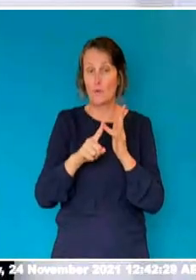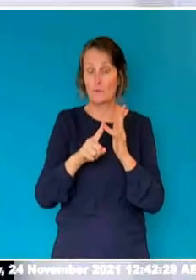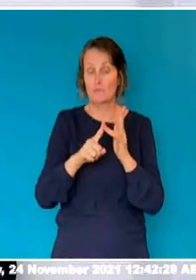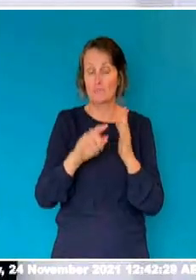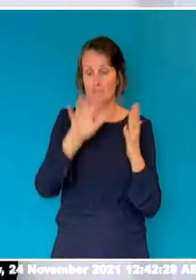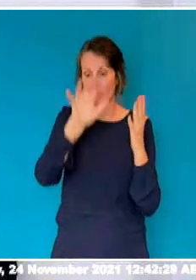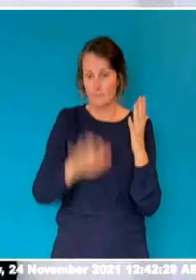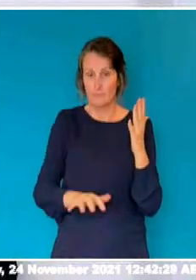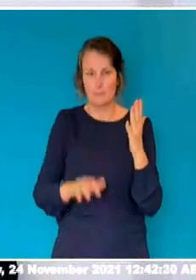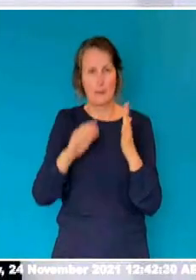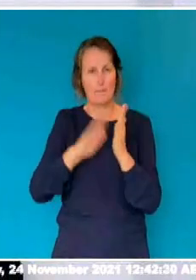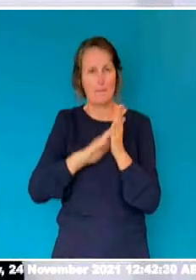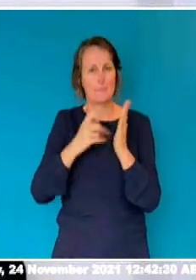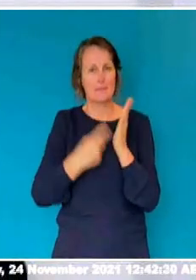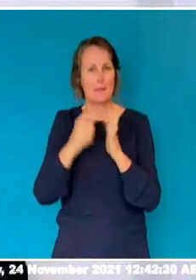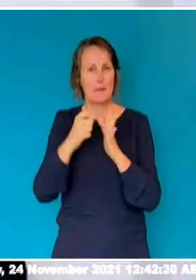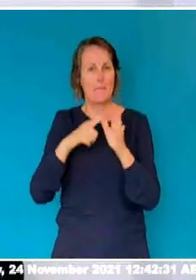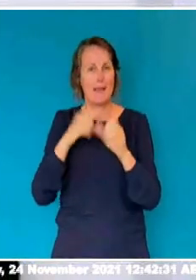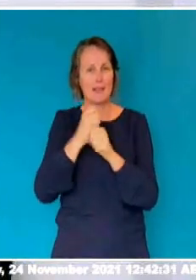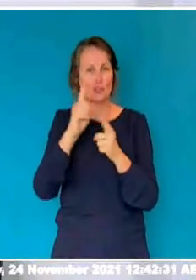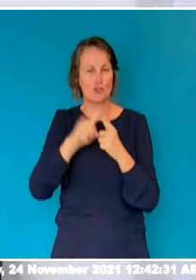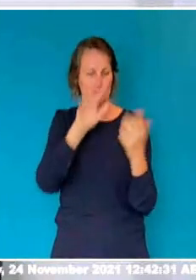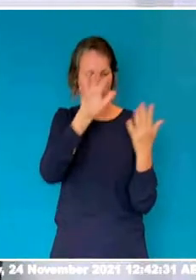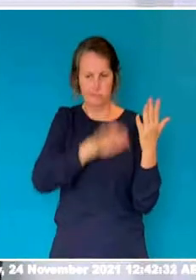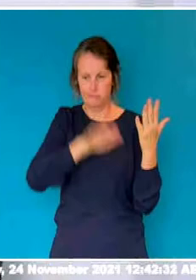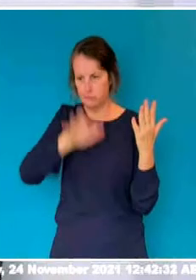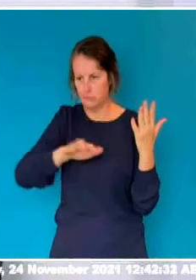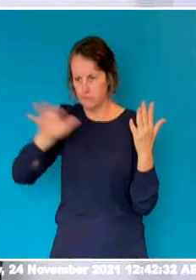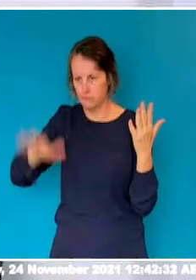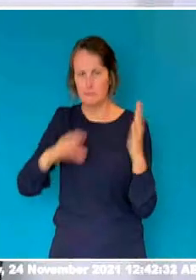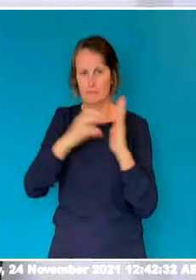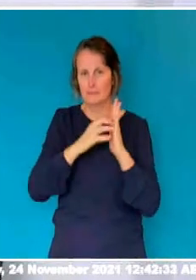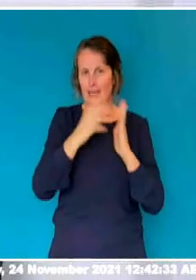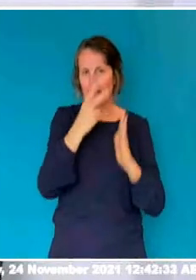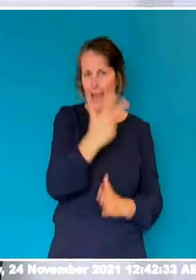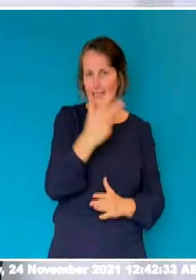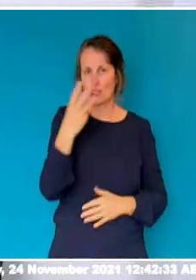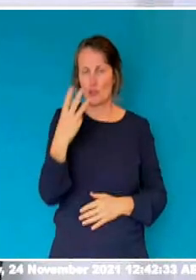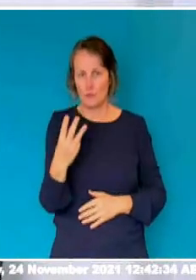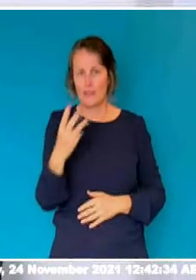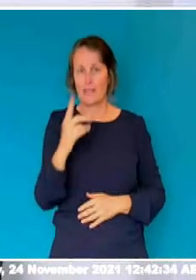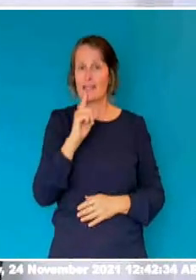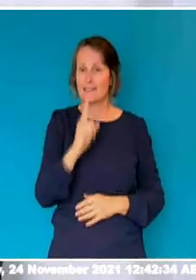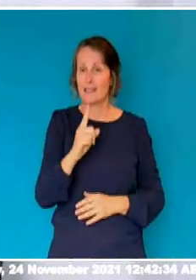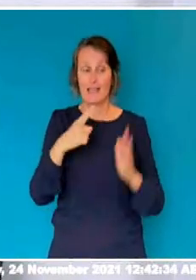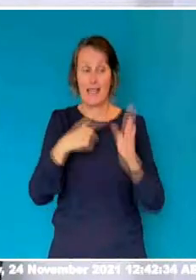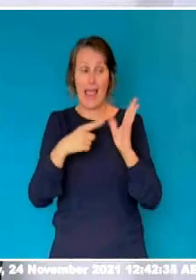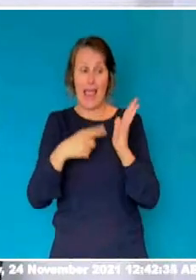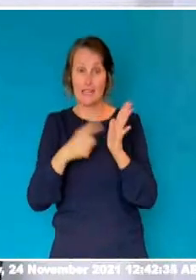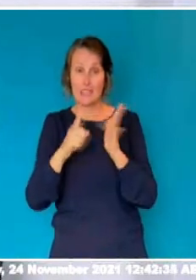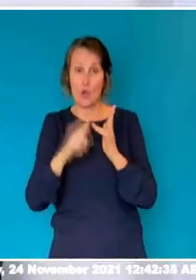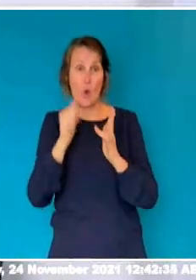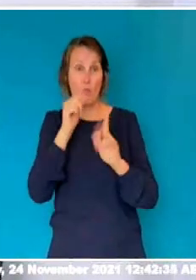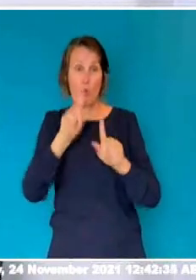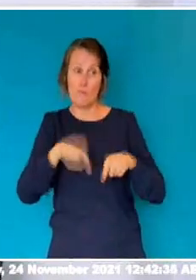and he refers to adjustments not being provided if the ATO is unable to accommodate